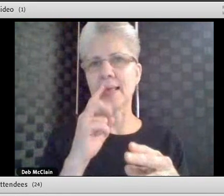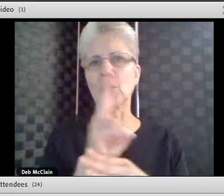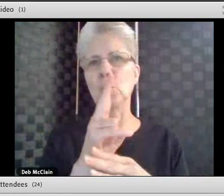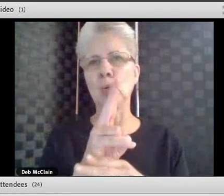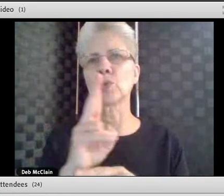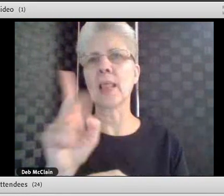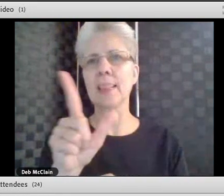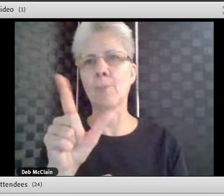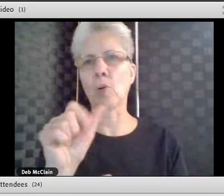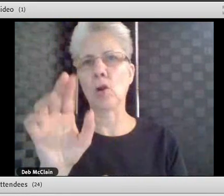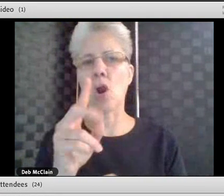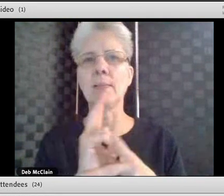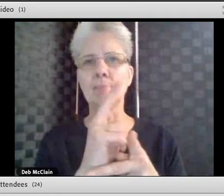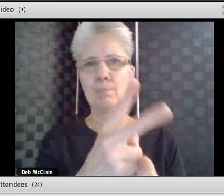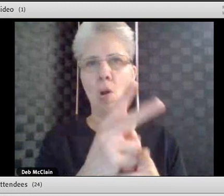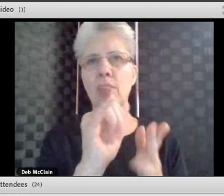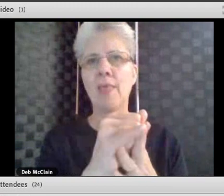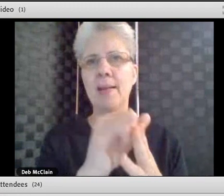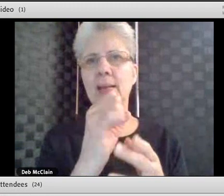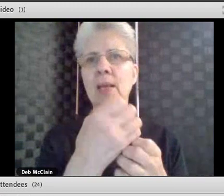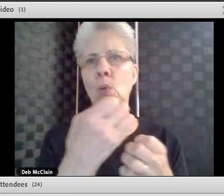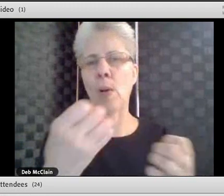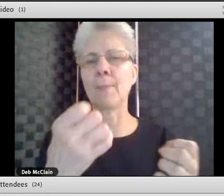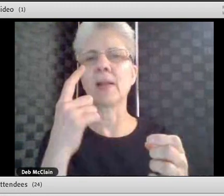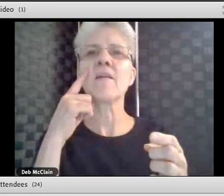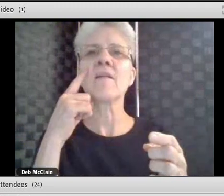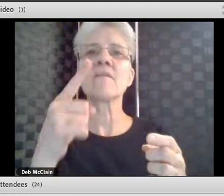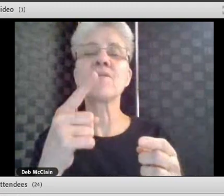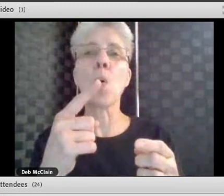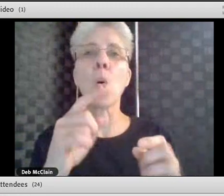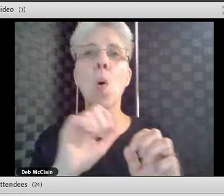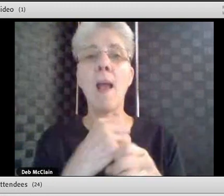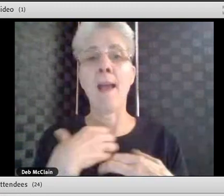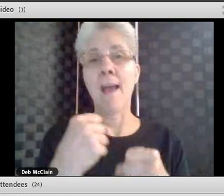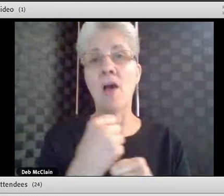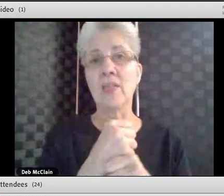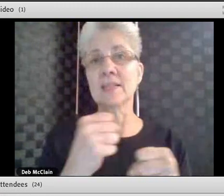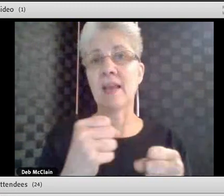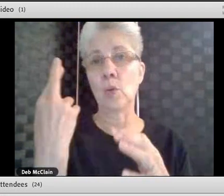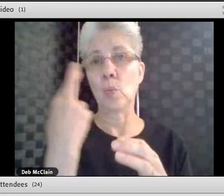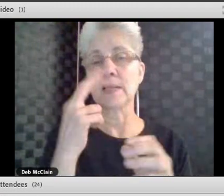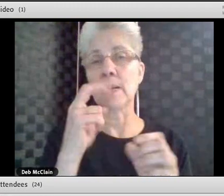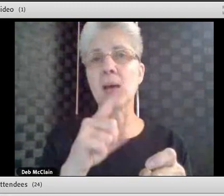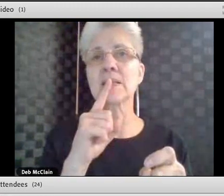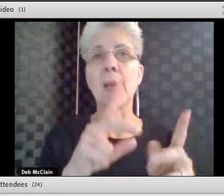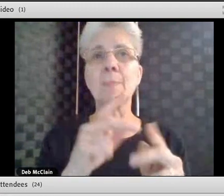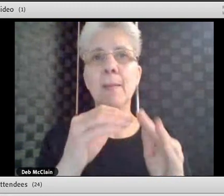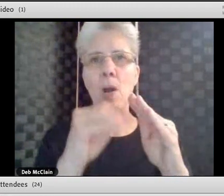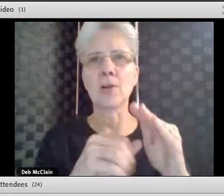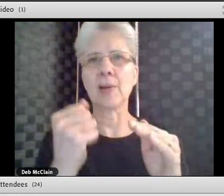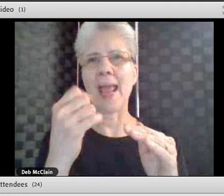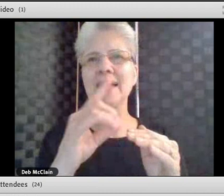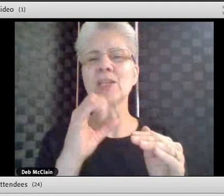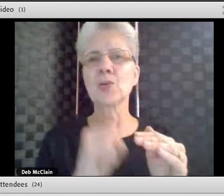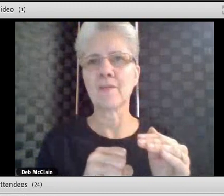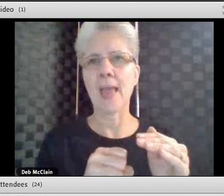and people that are on base that can get a library card and use this equipment. For health and safety reasons, they have to be --